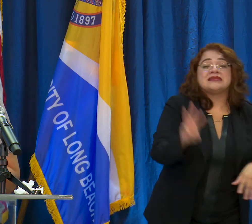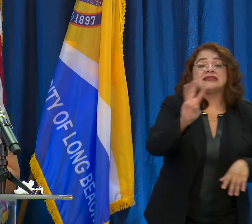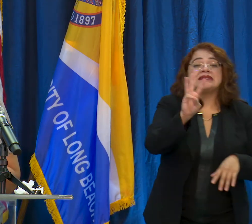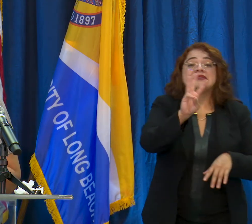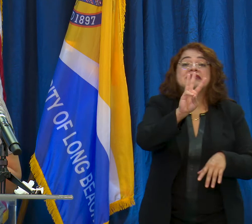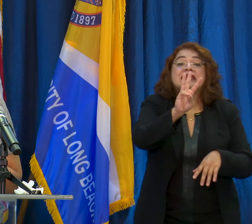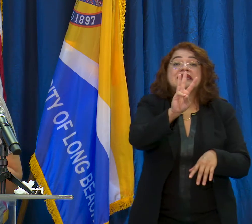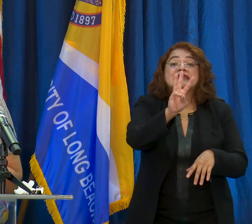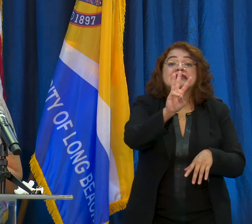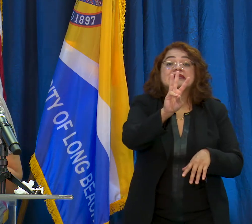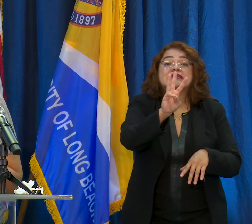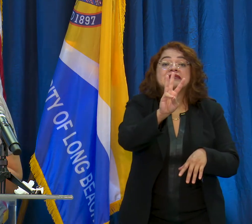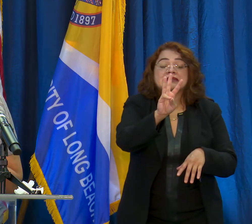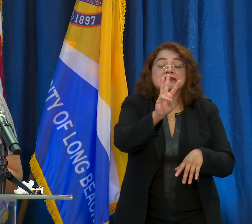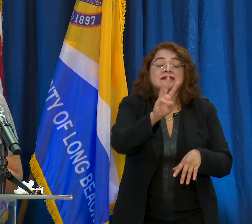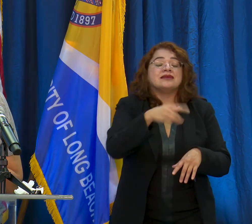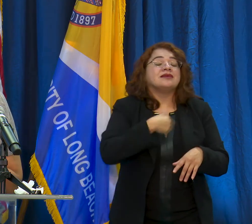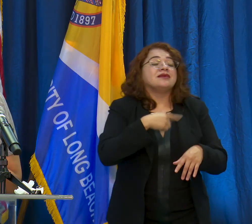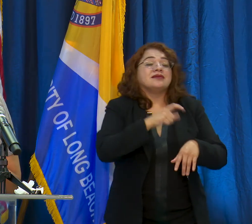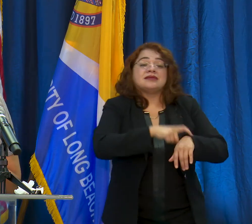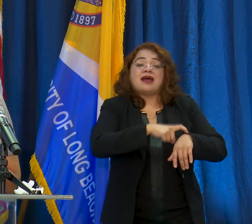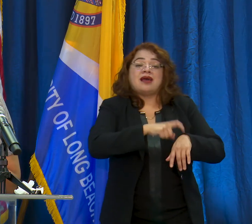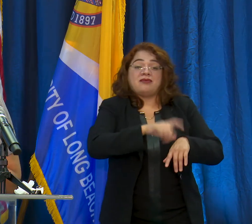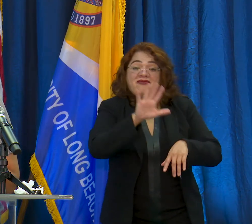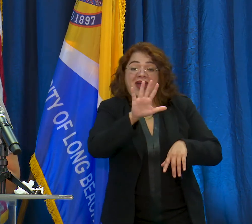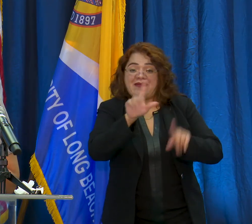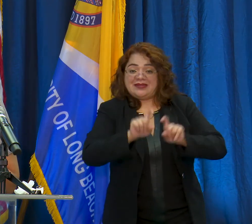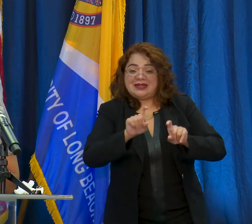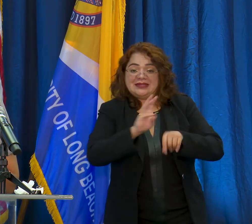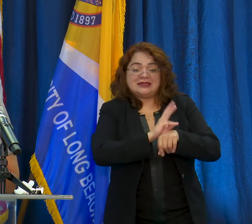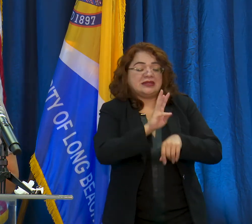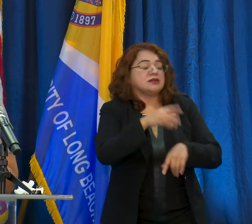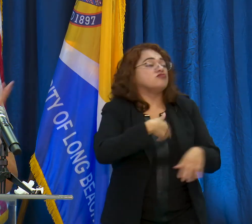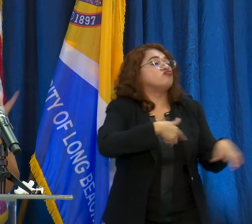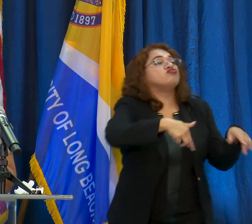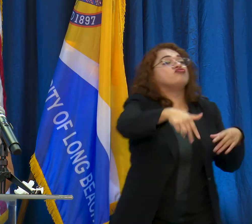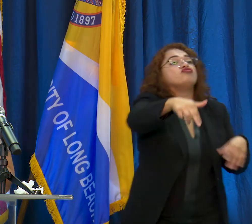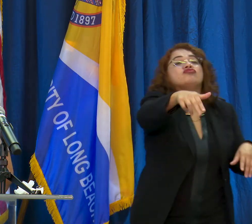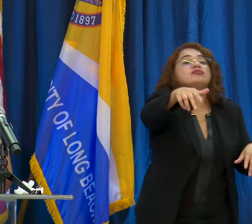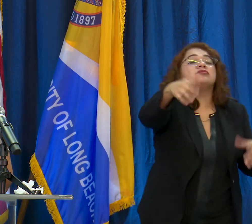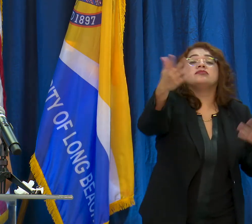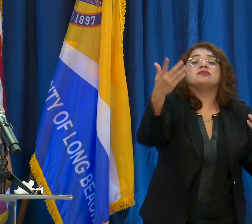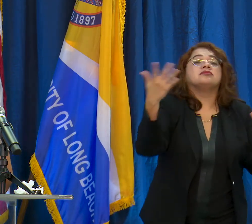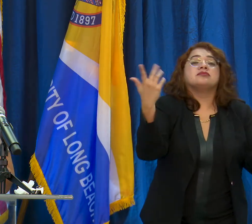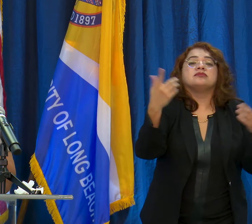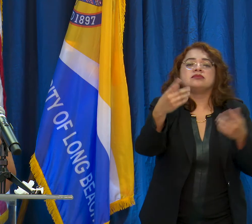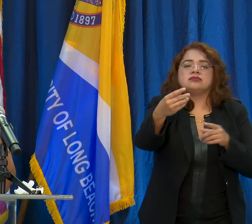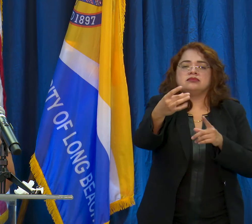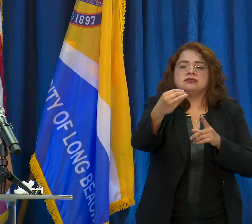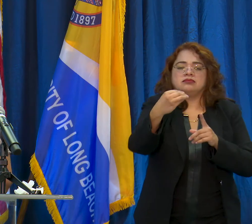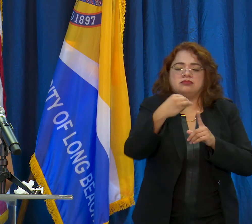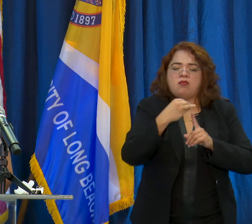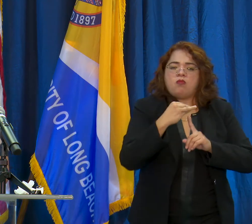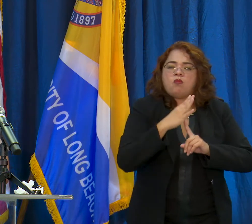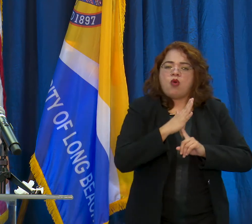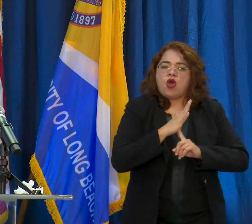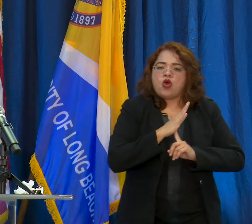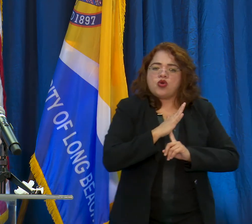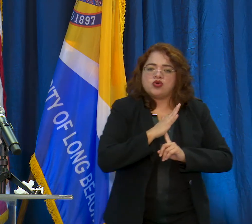somebody with the virus and get infected then. All that test told you was that the moment you took that test,